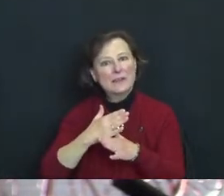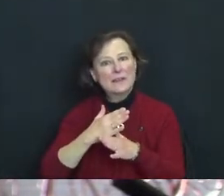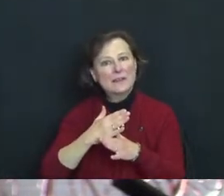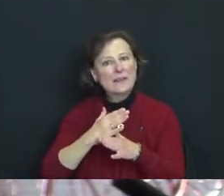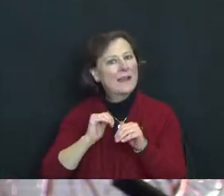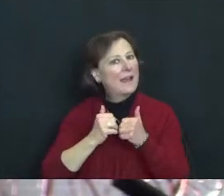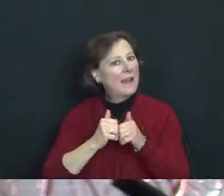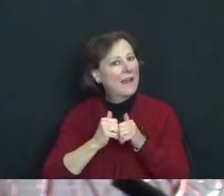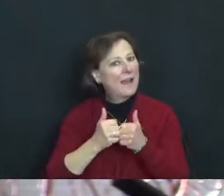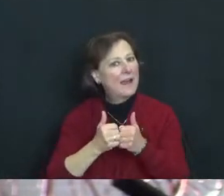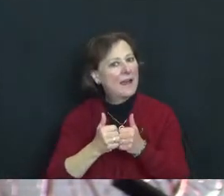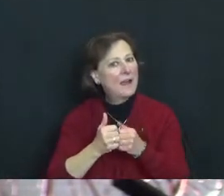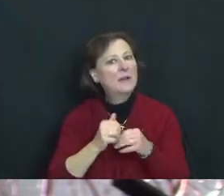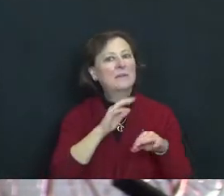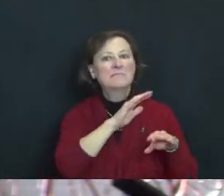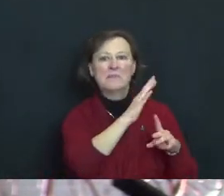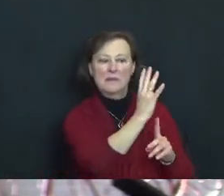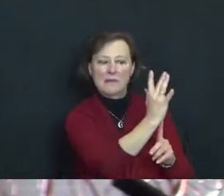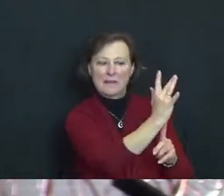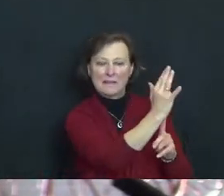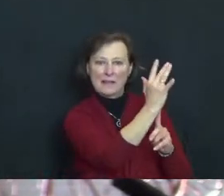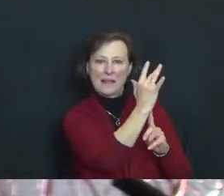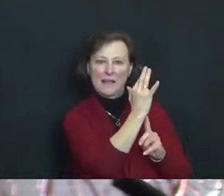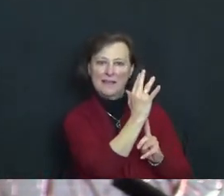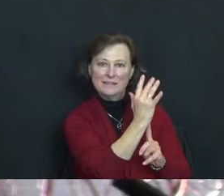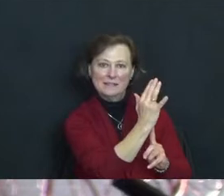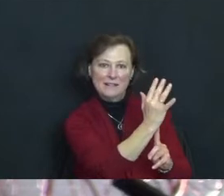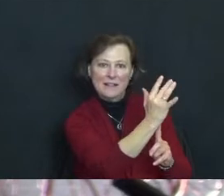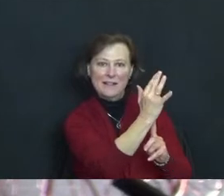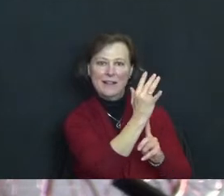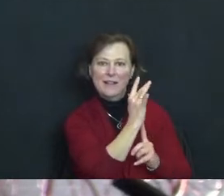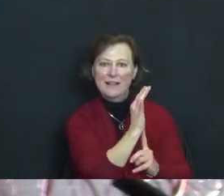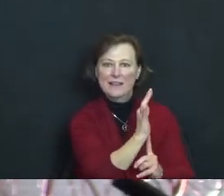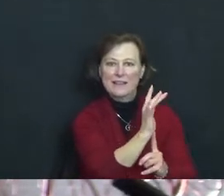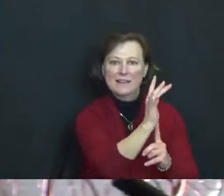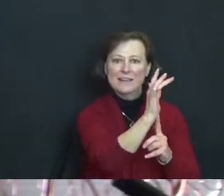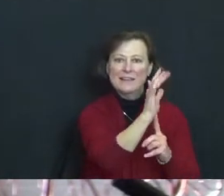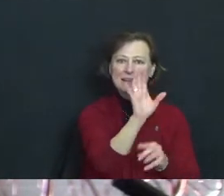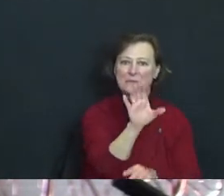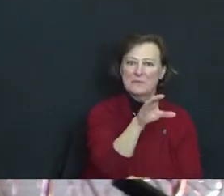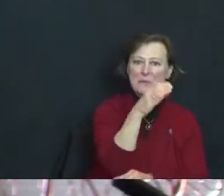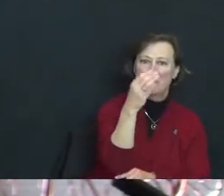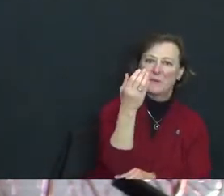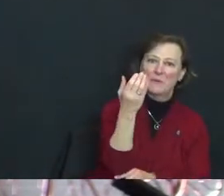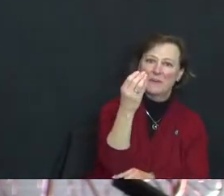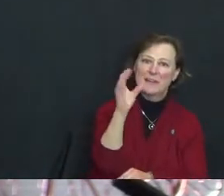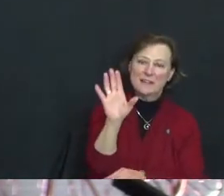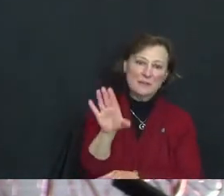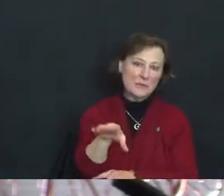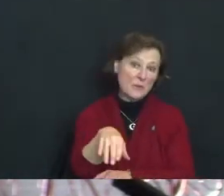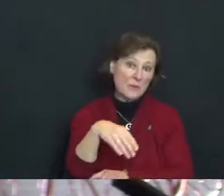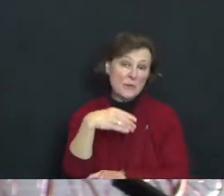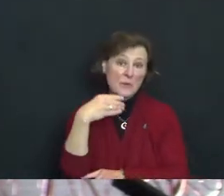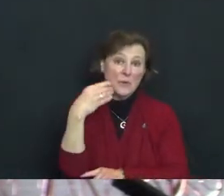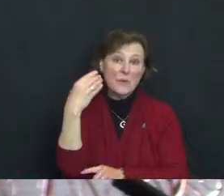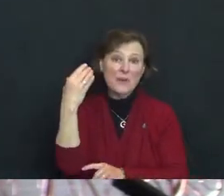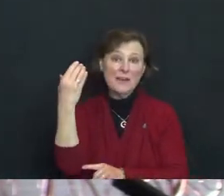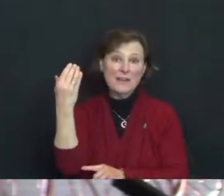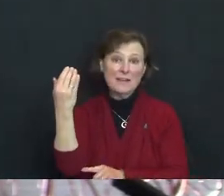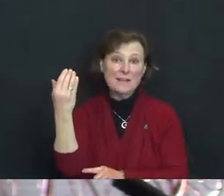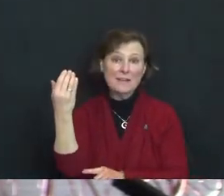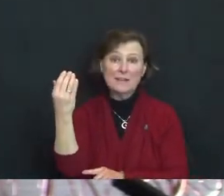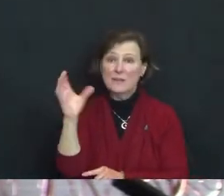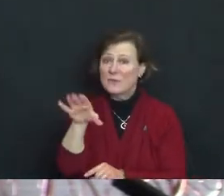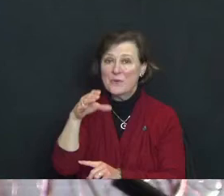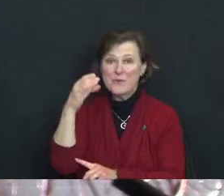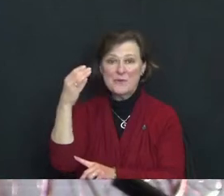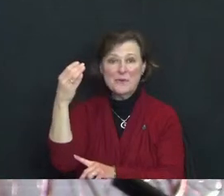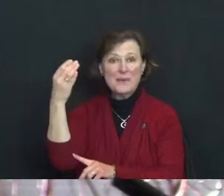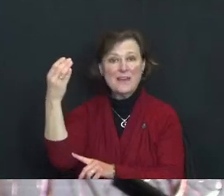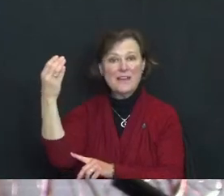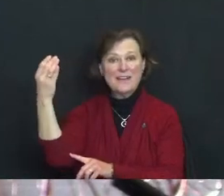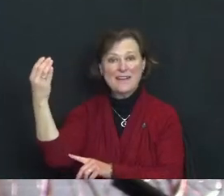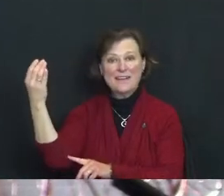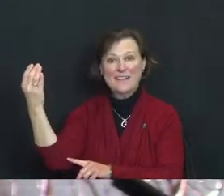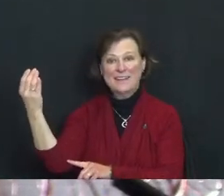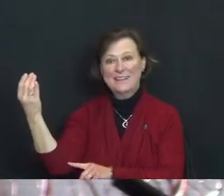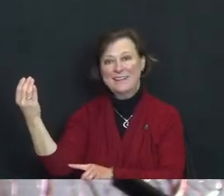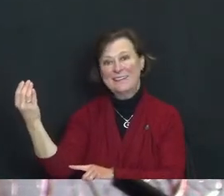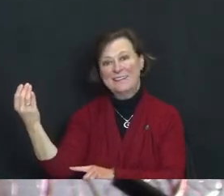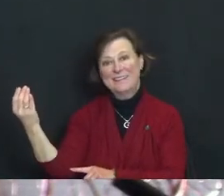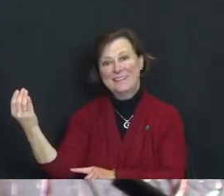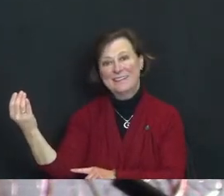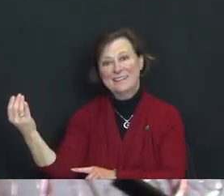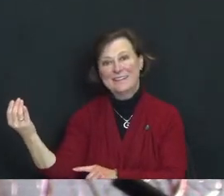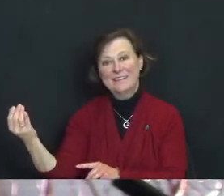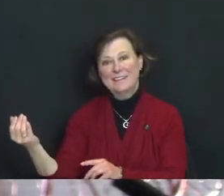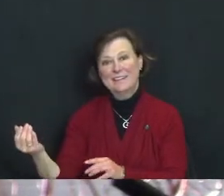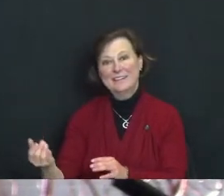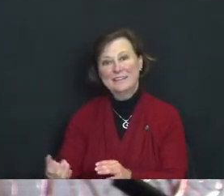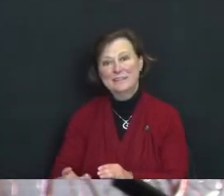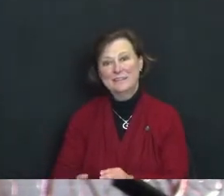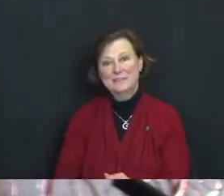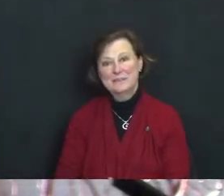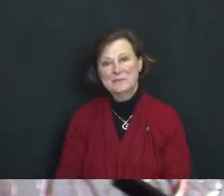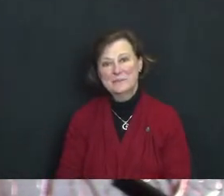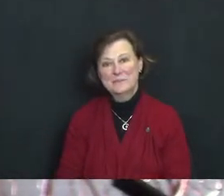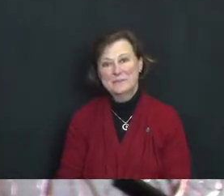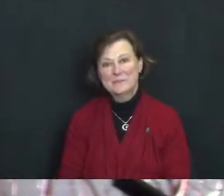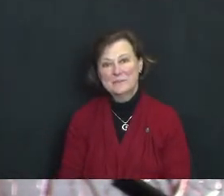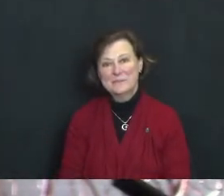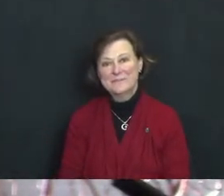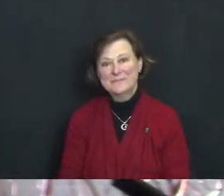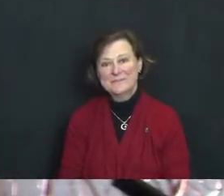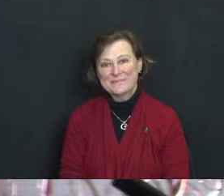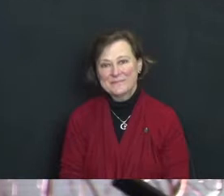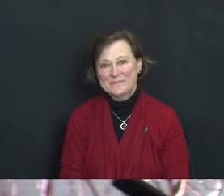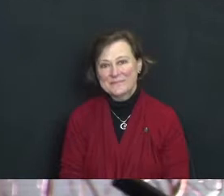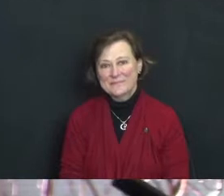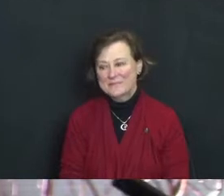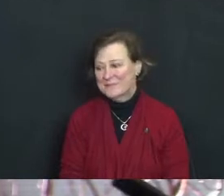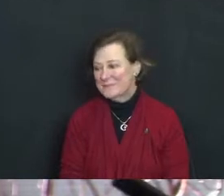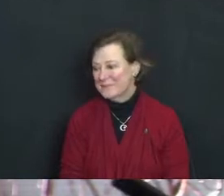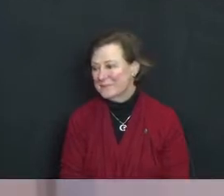was shared by candle light Noel, Noel, Noel